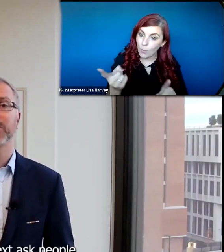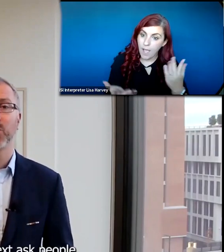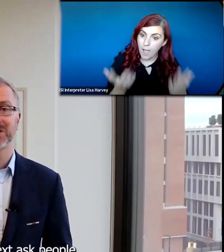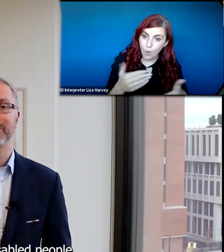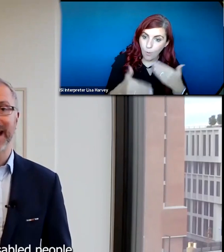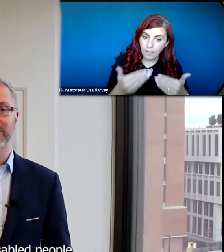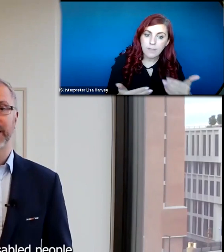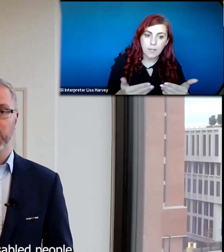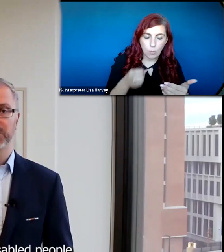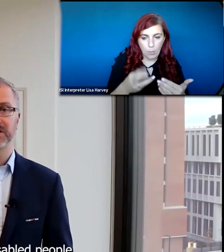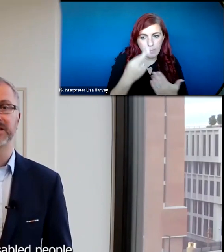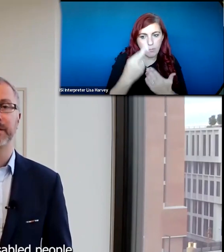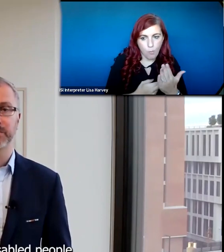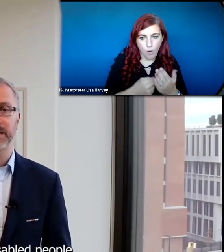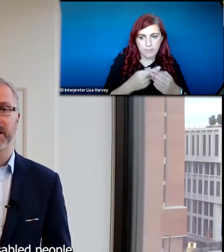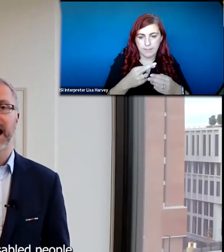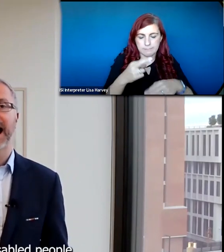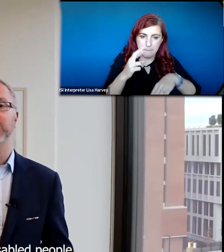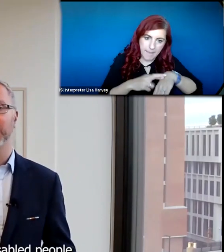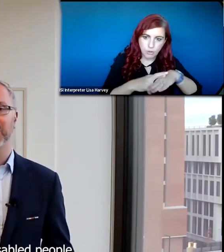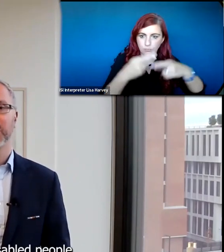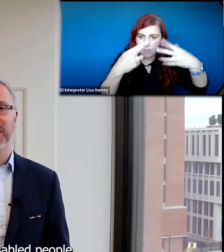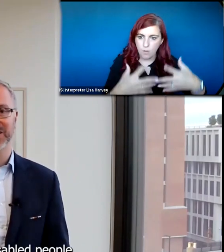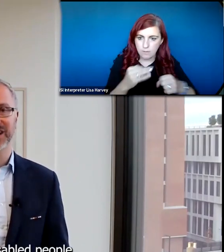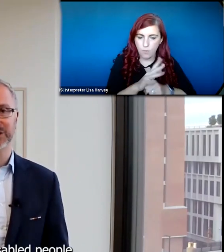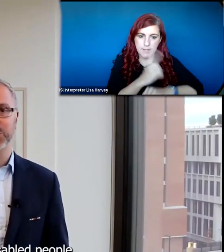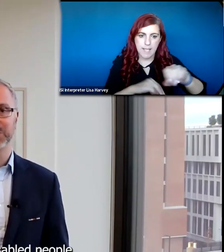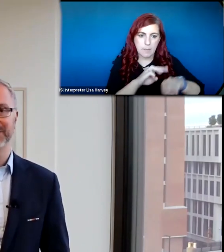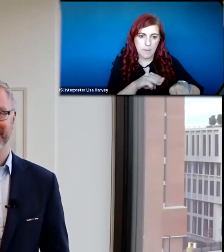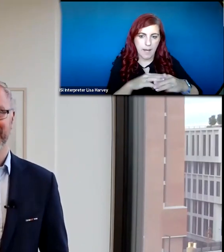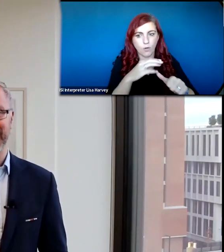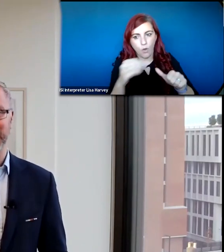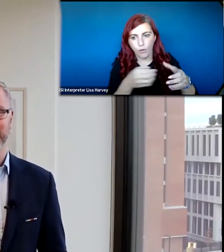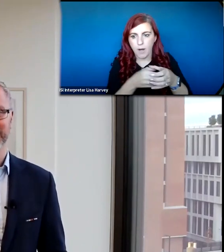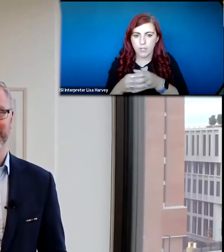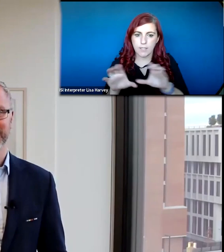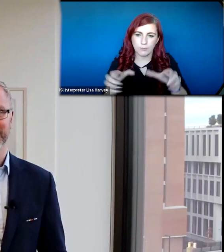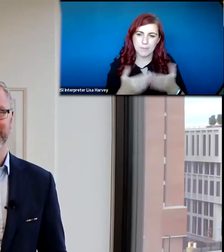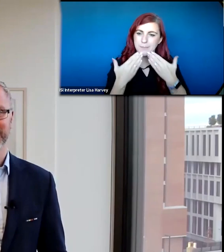We'll be reporting better outcomes for disabled people and other marginalised groups. Thank you.